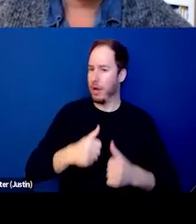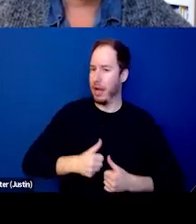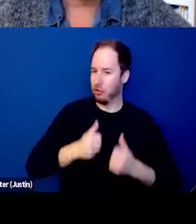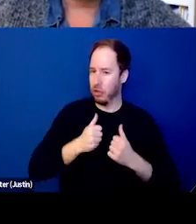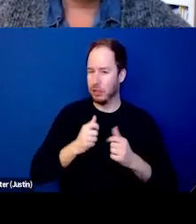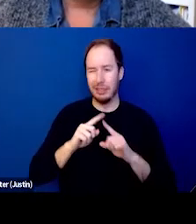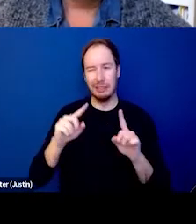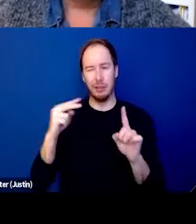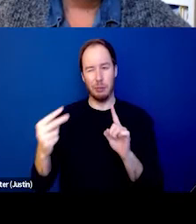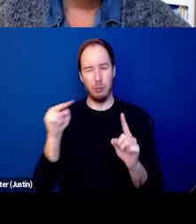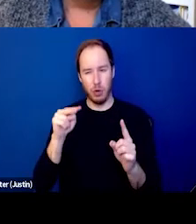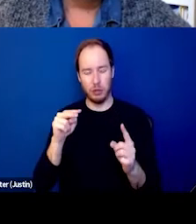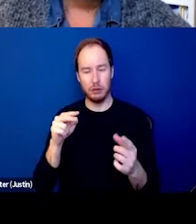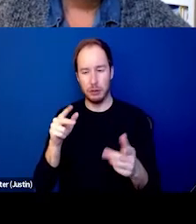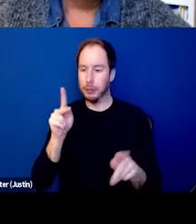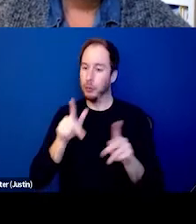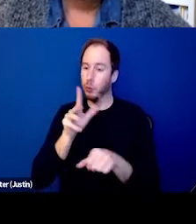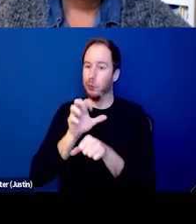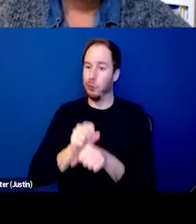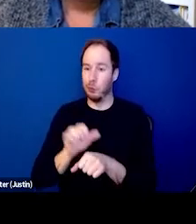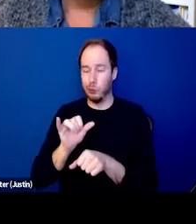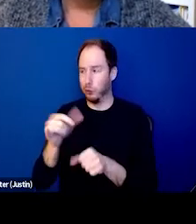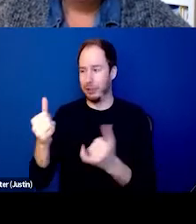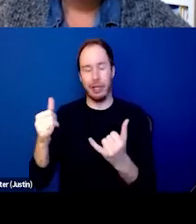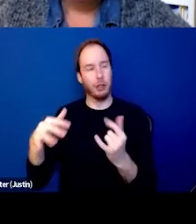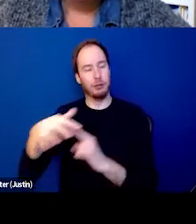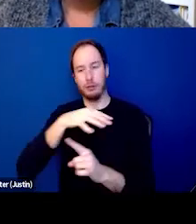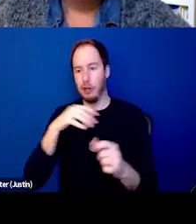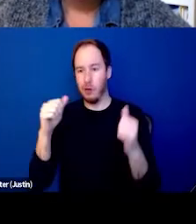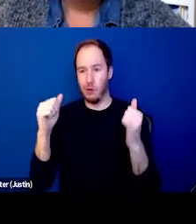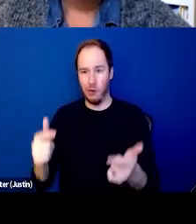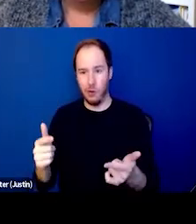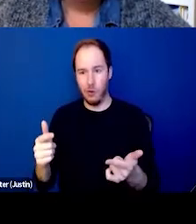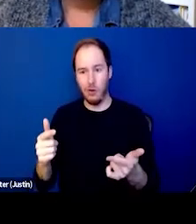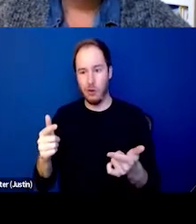And people are also so used to this environment where everybody is doubled up.